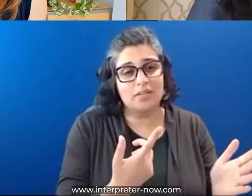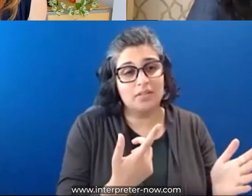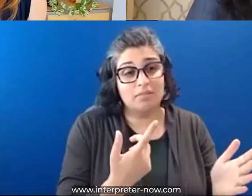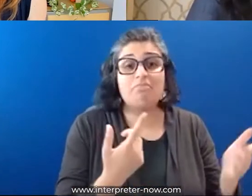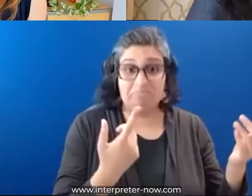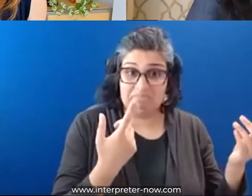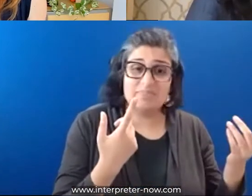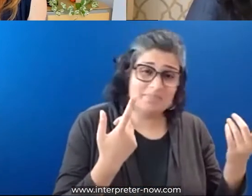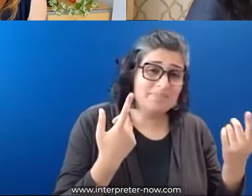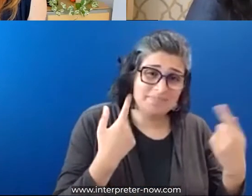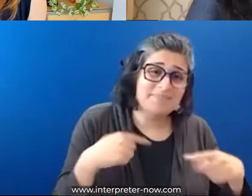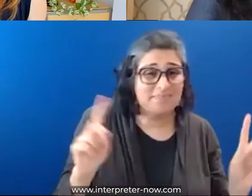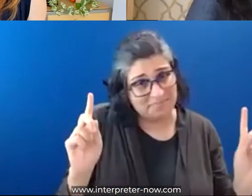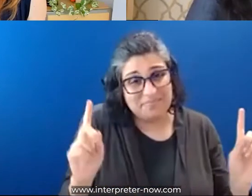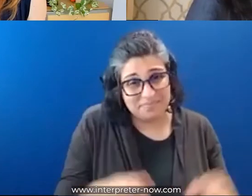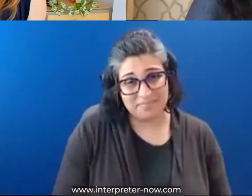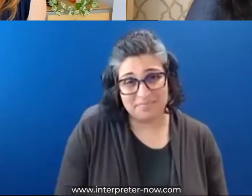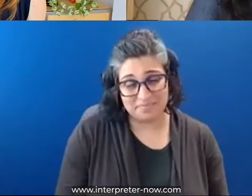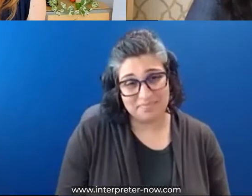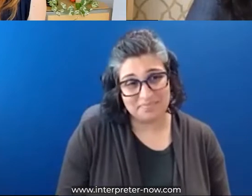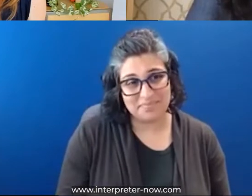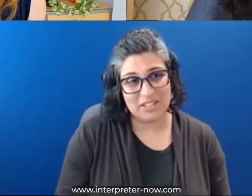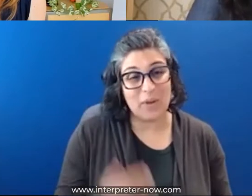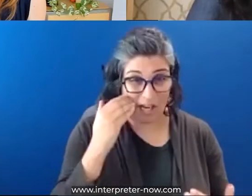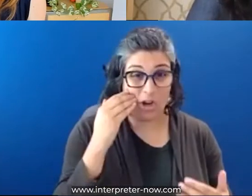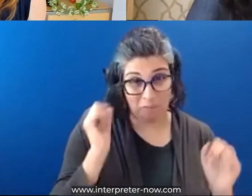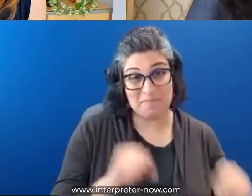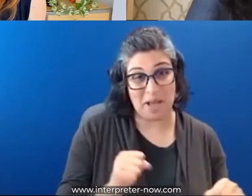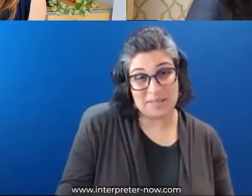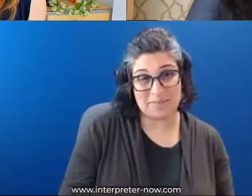And so, I know it's possible.